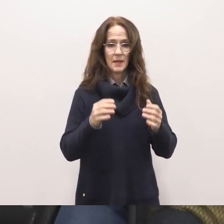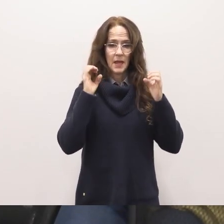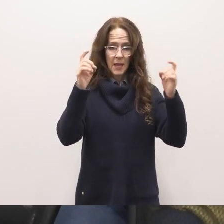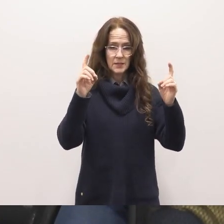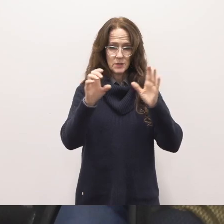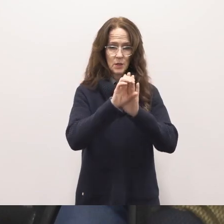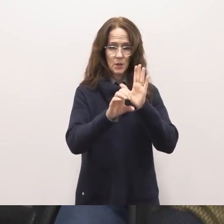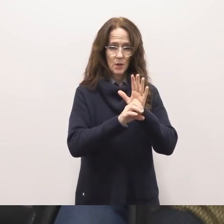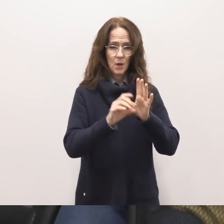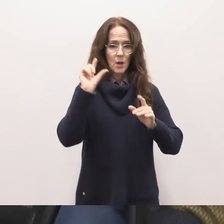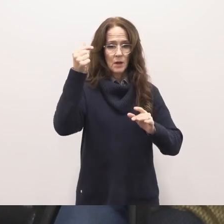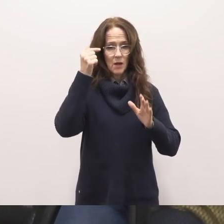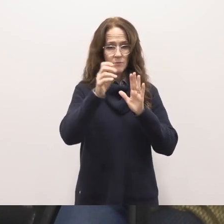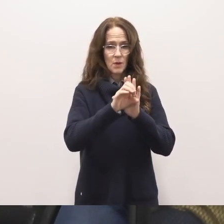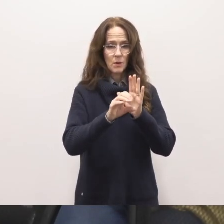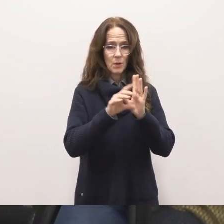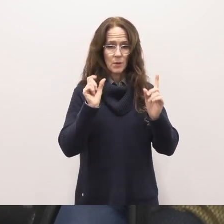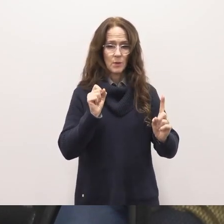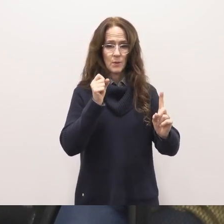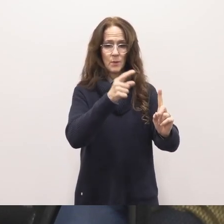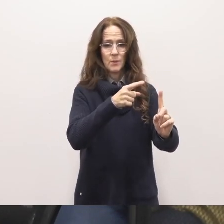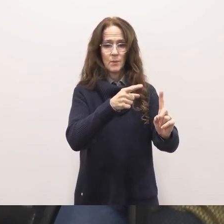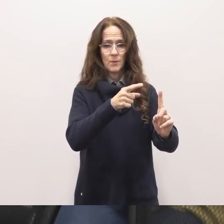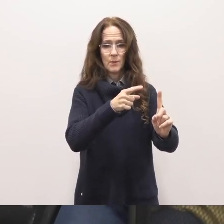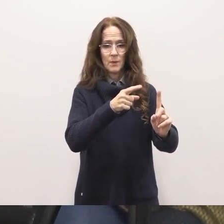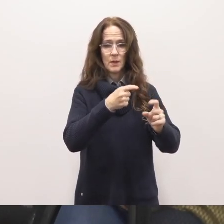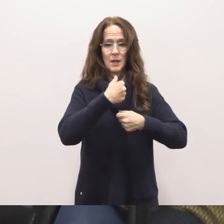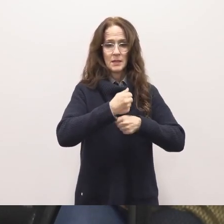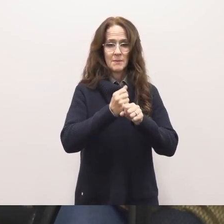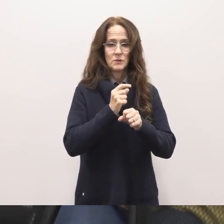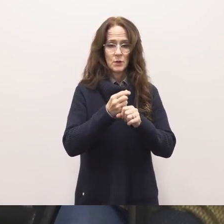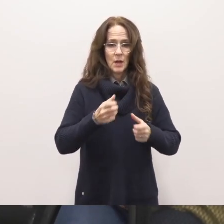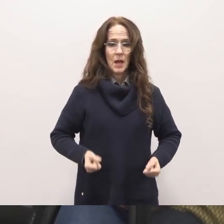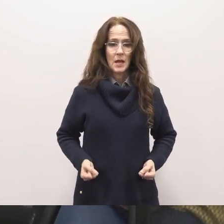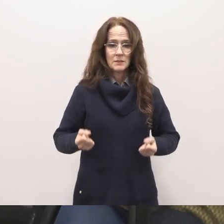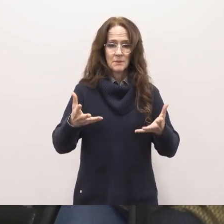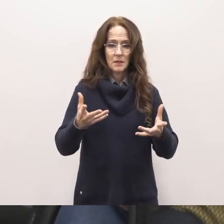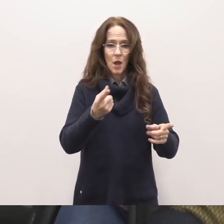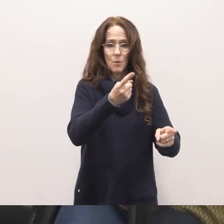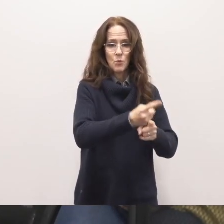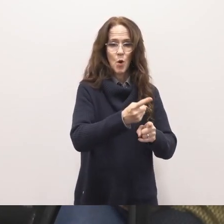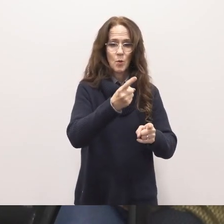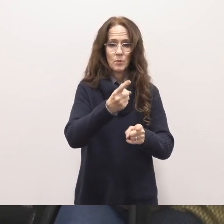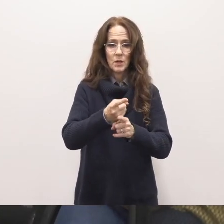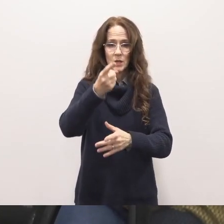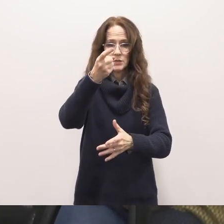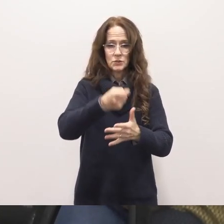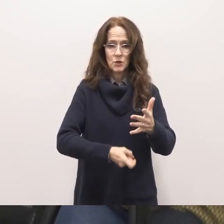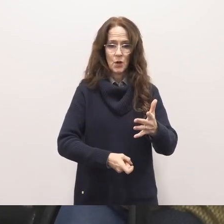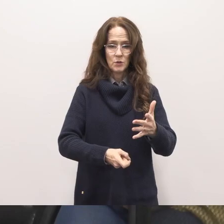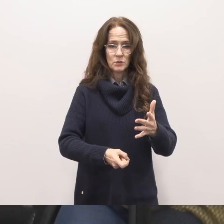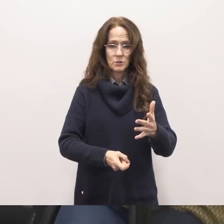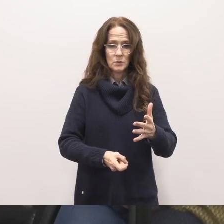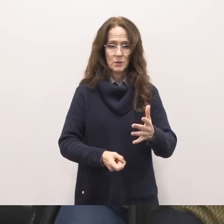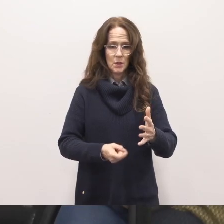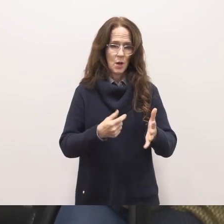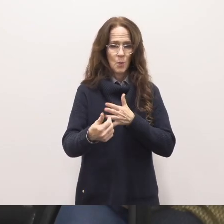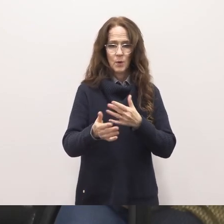Government Code says the objective is to ensure that expenditures are appropriately charged to whichever measure it is.